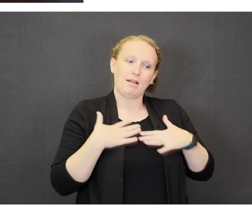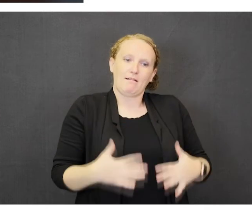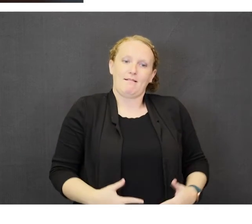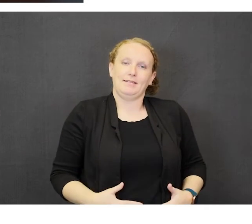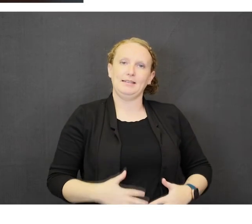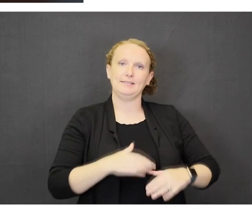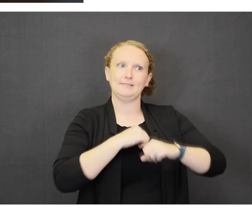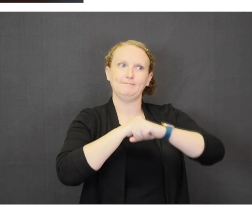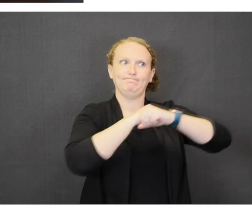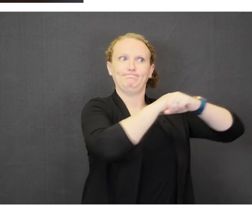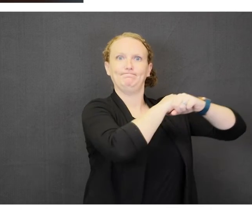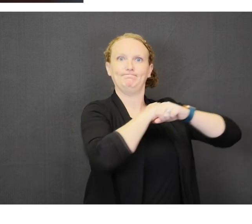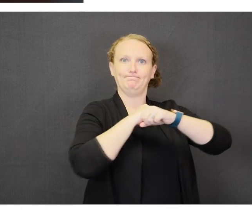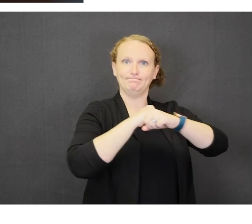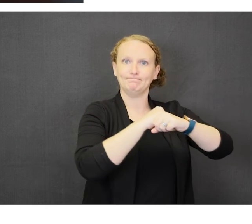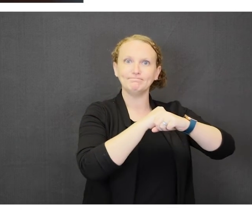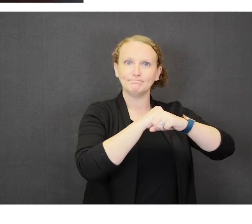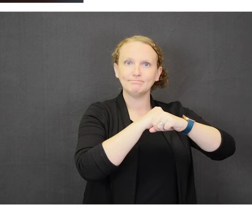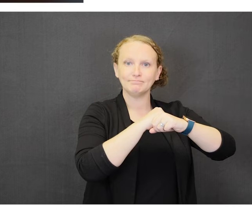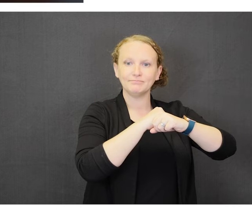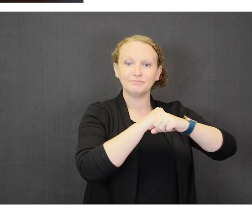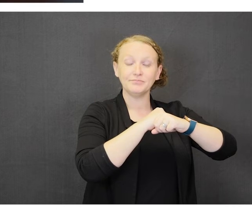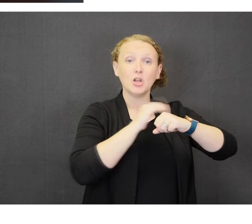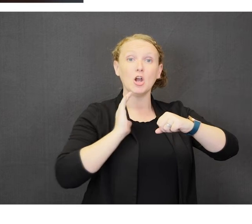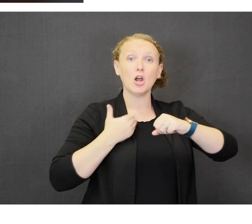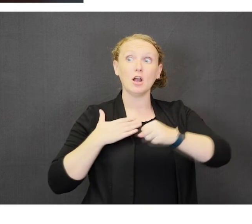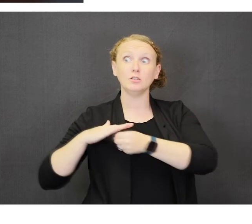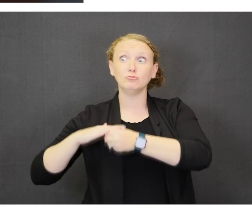It actually decreases are fresh response